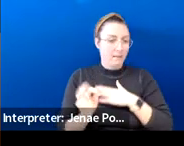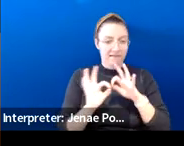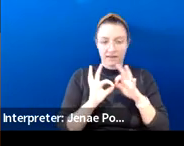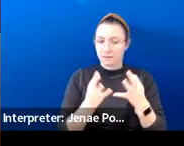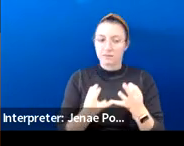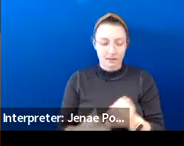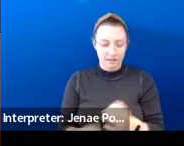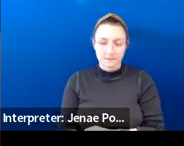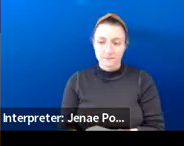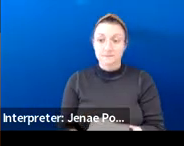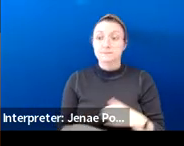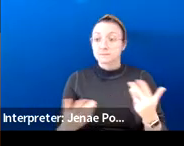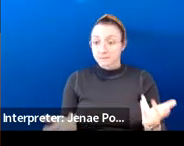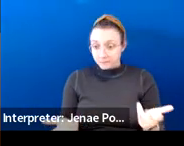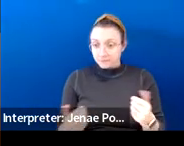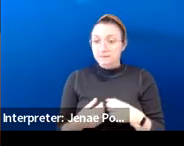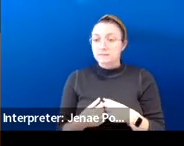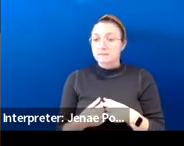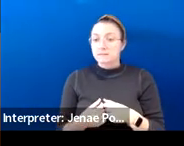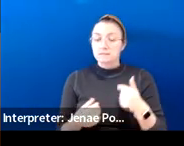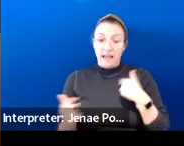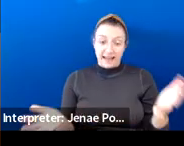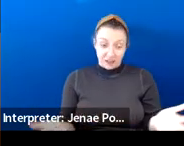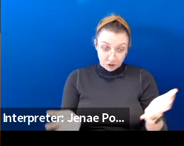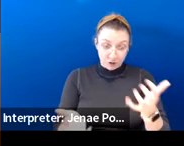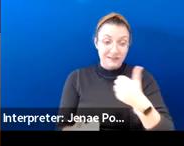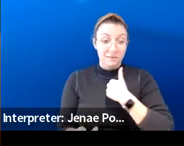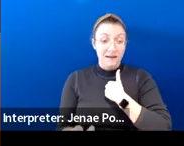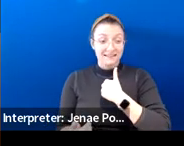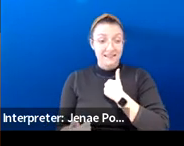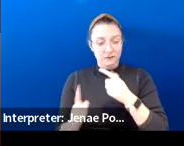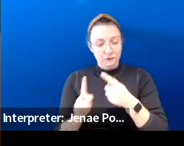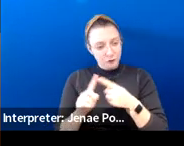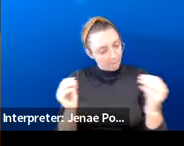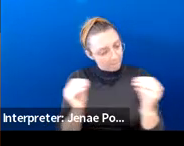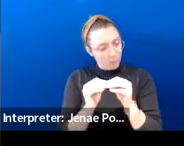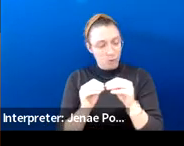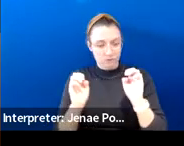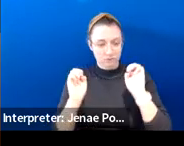So with that being said, I encouraged myself to further my education and actually go to college